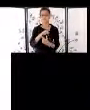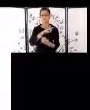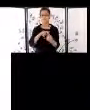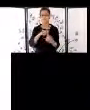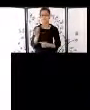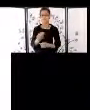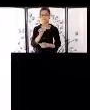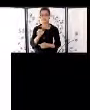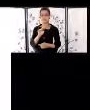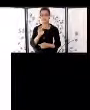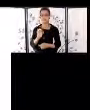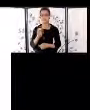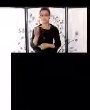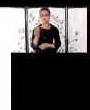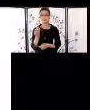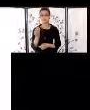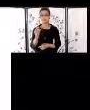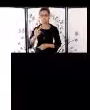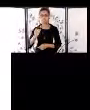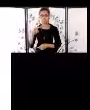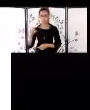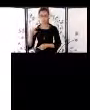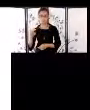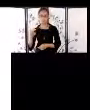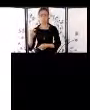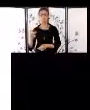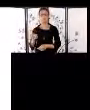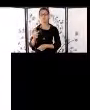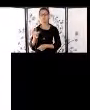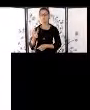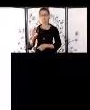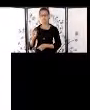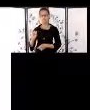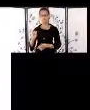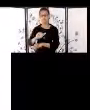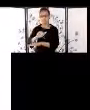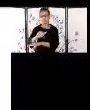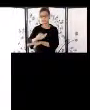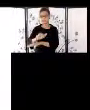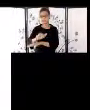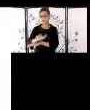at 4:30pm MT. We are expecting many applications to the